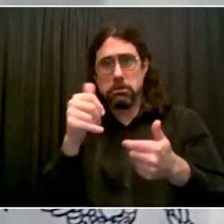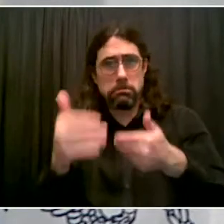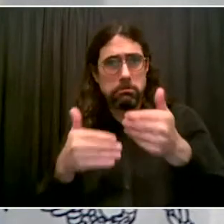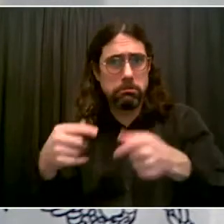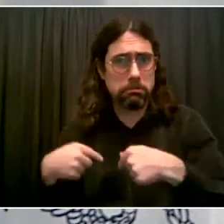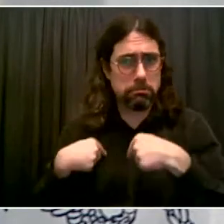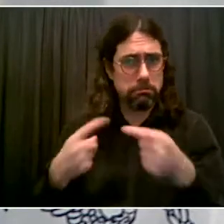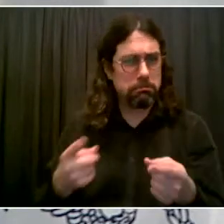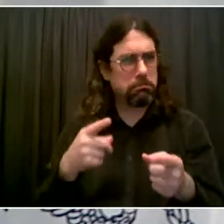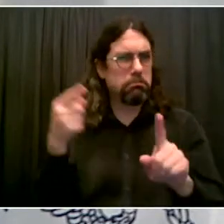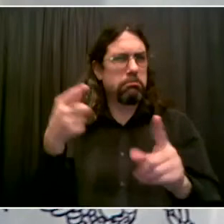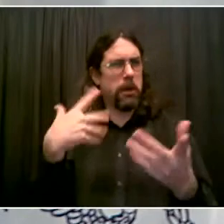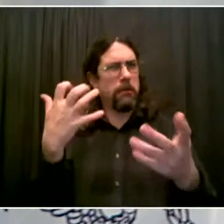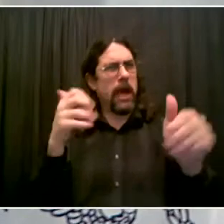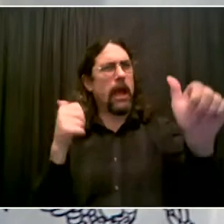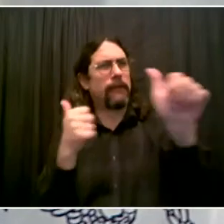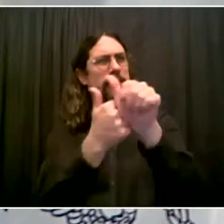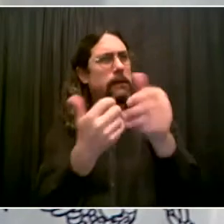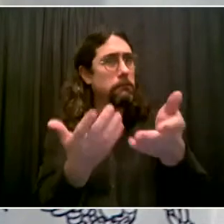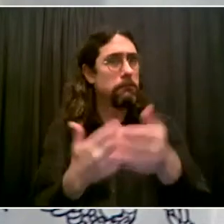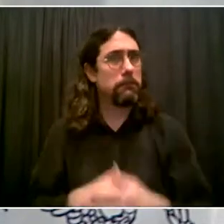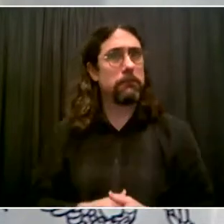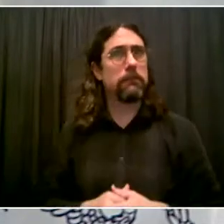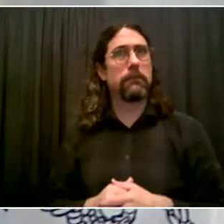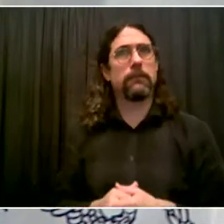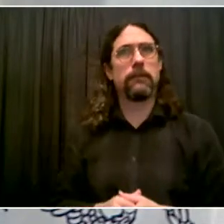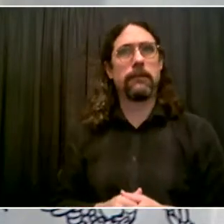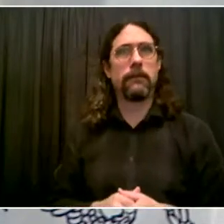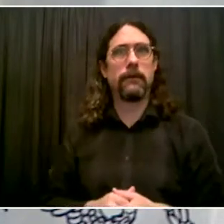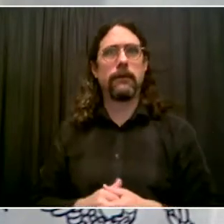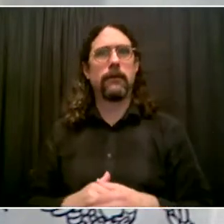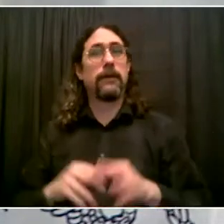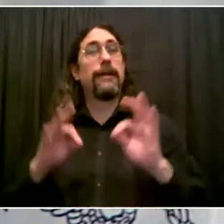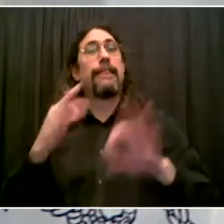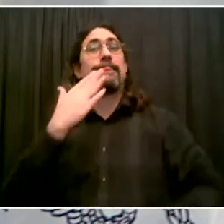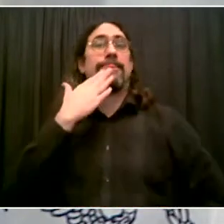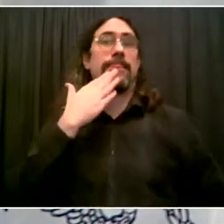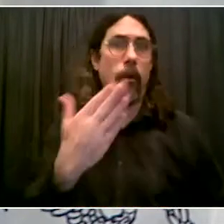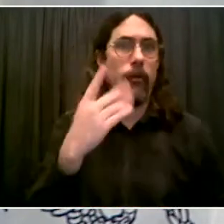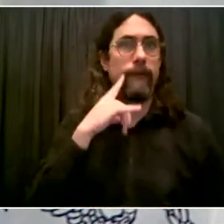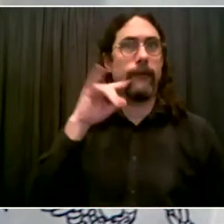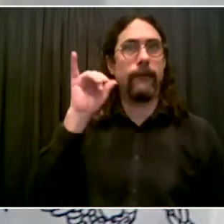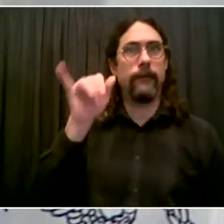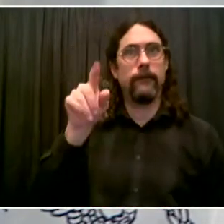IS EVERYTHING WORKING IN THAT AREA RIGHT T NOW?